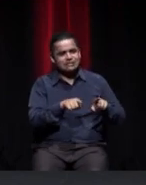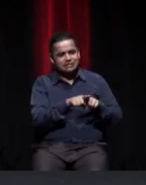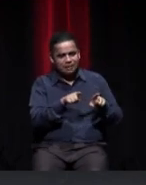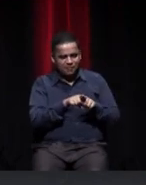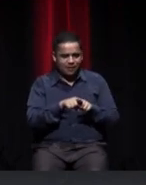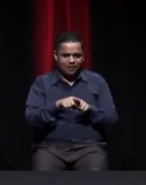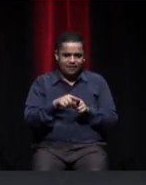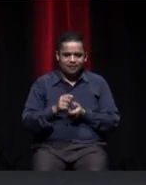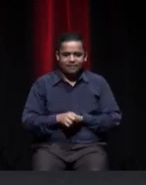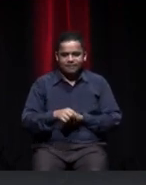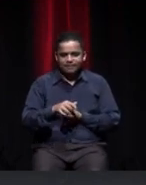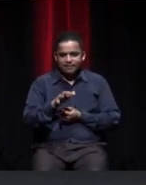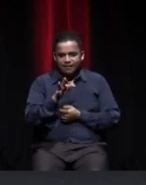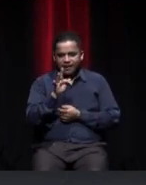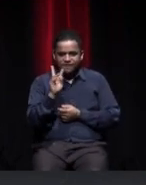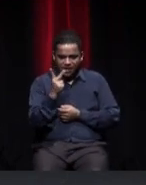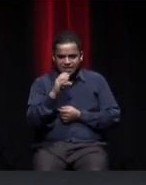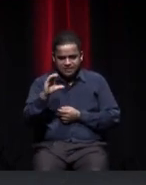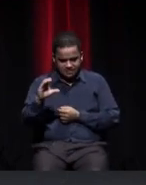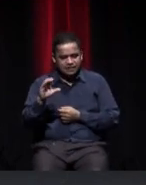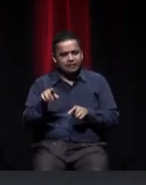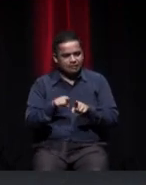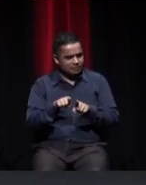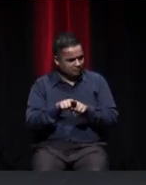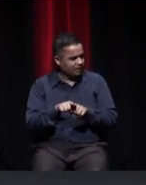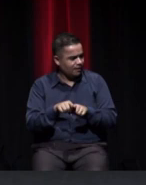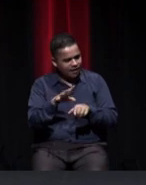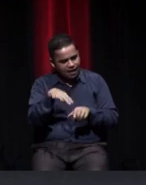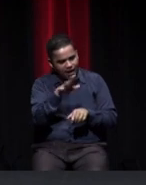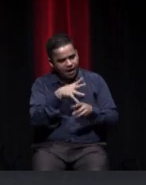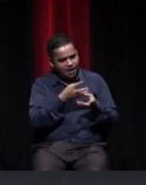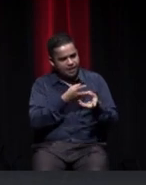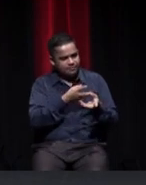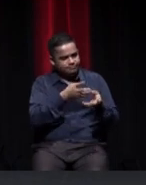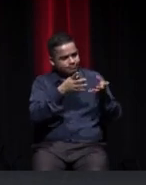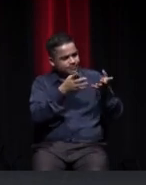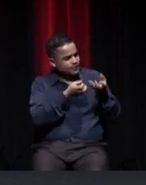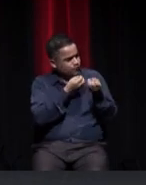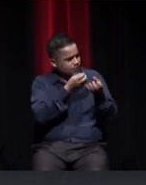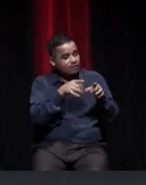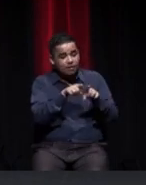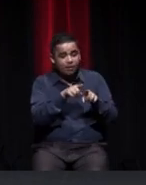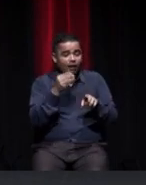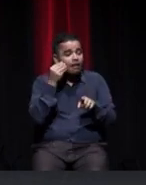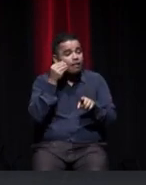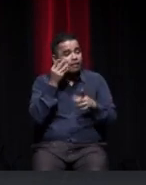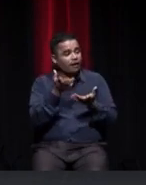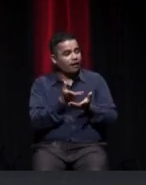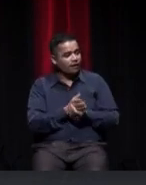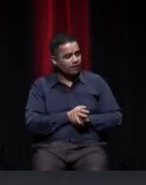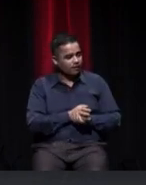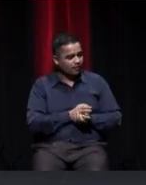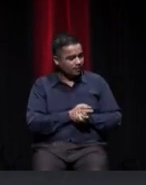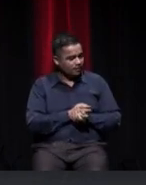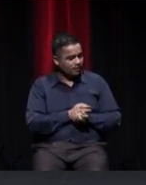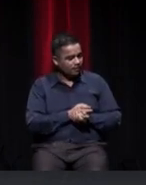in a trilogy about the age of information. He also glimpsed a very a positive scenario